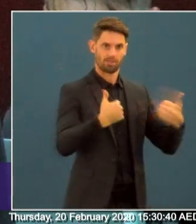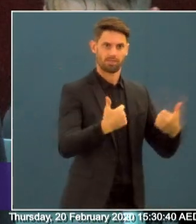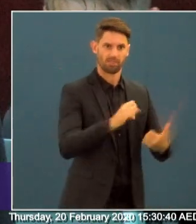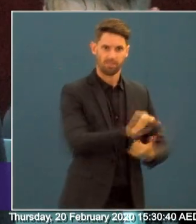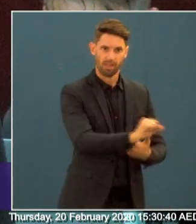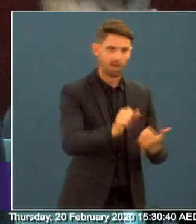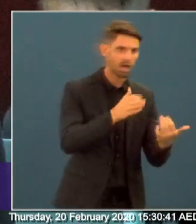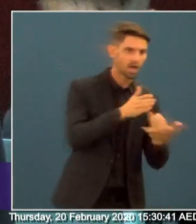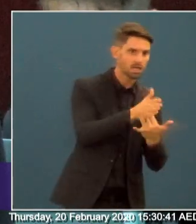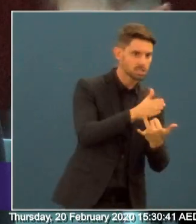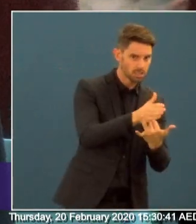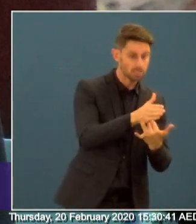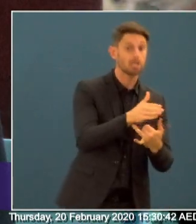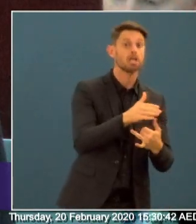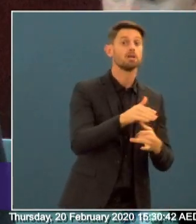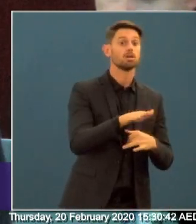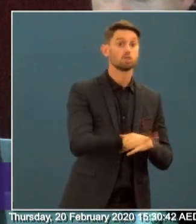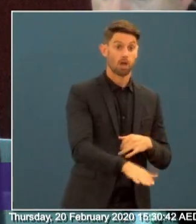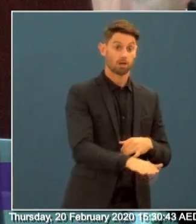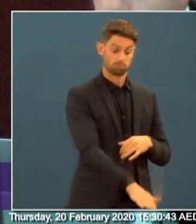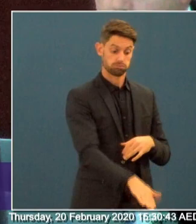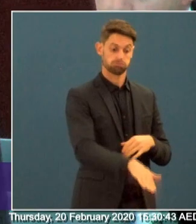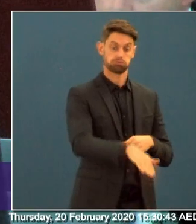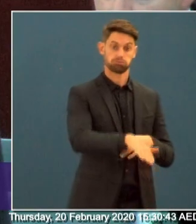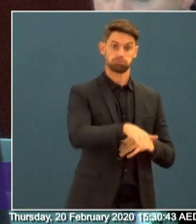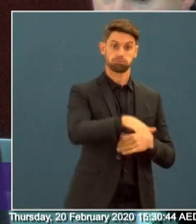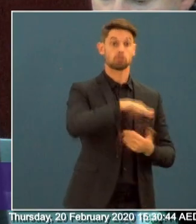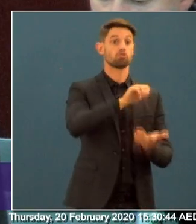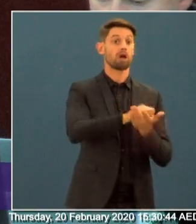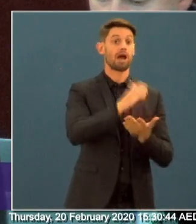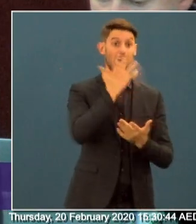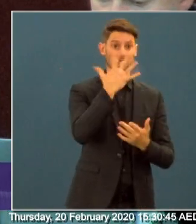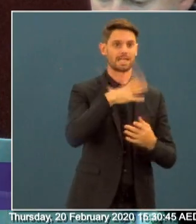the transition of patients from the paediatric health care